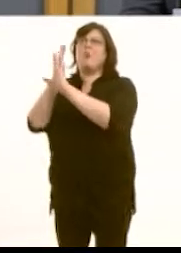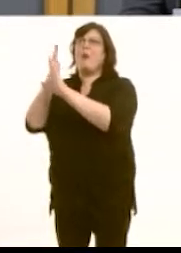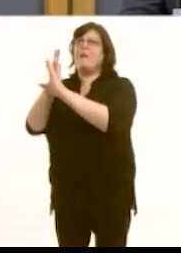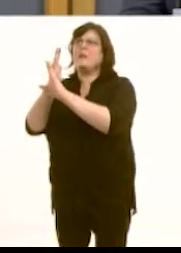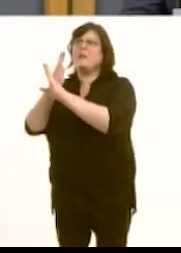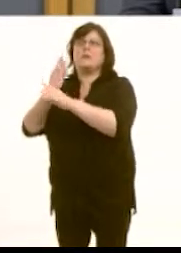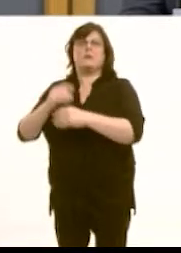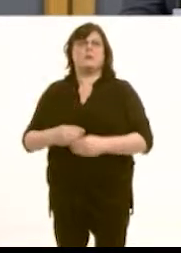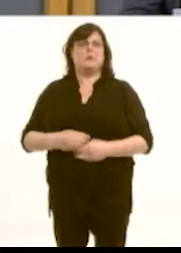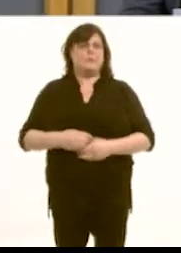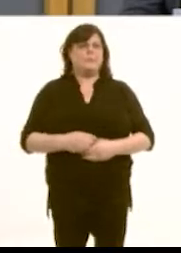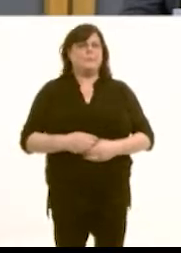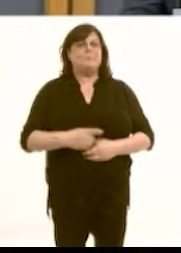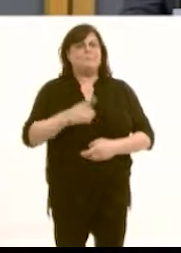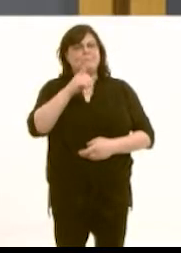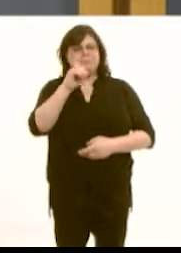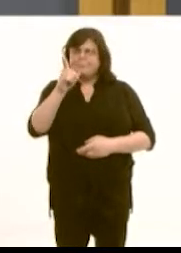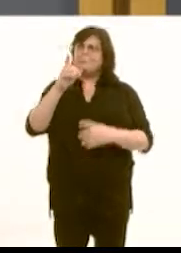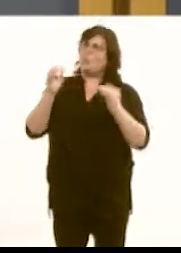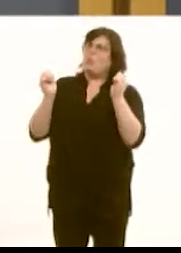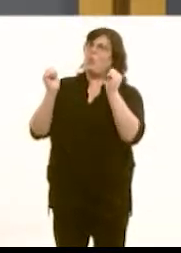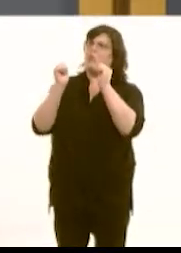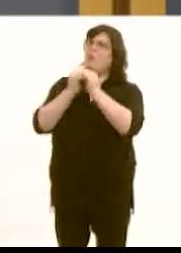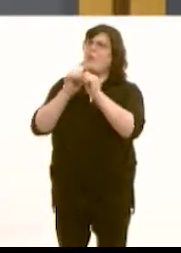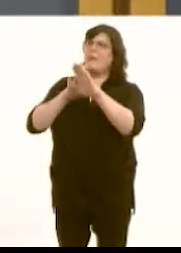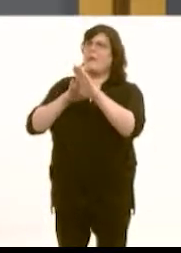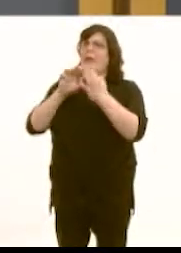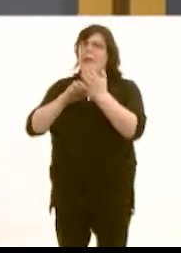Lynne Neagle: Would you agree with me, First Minister, that the future of the NHS in Wales